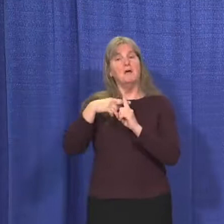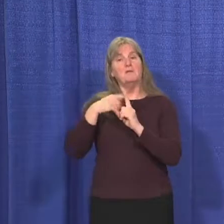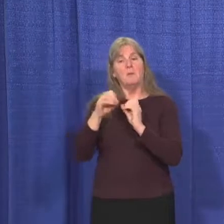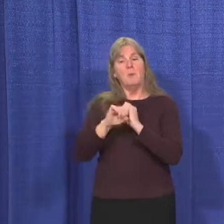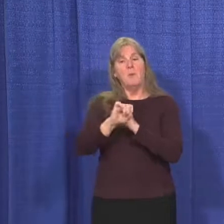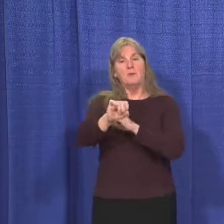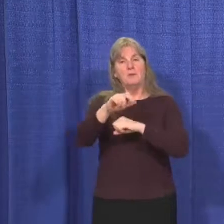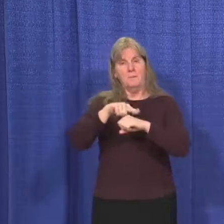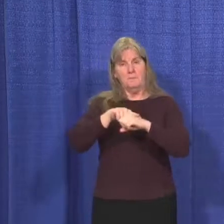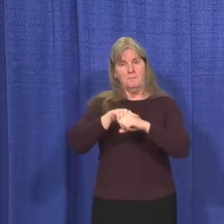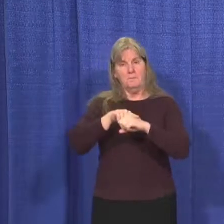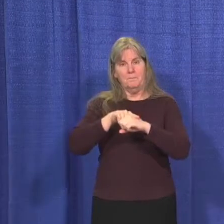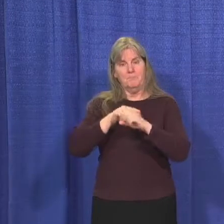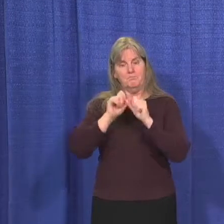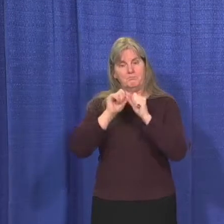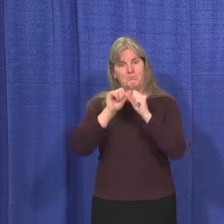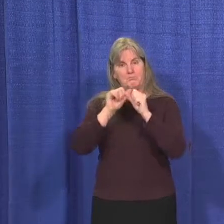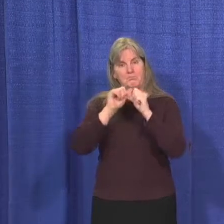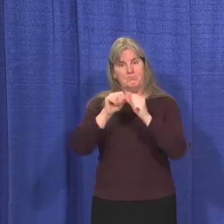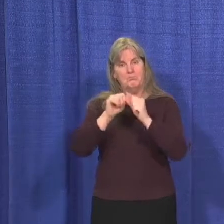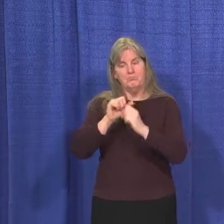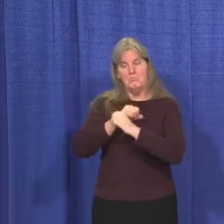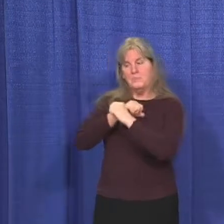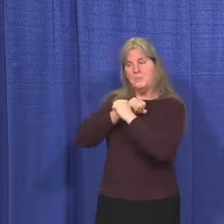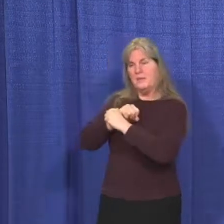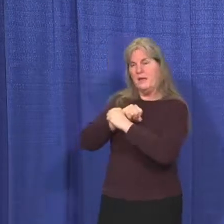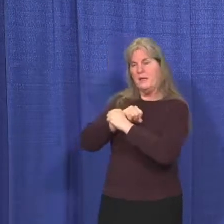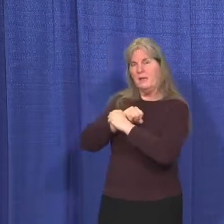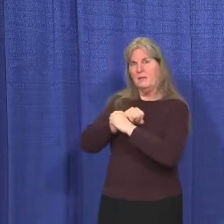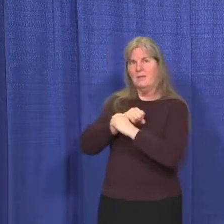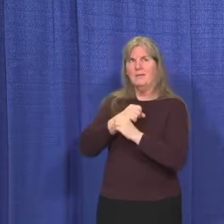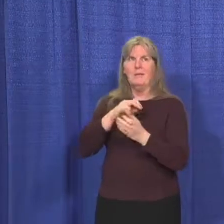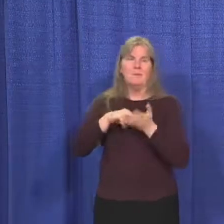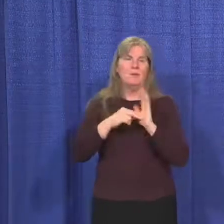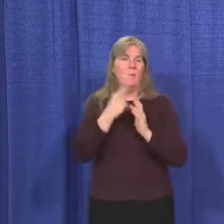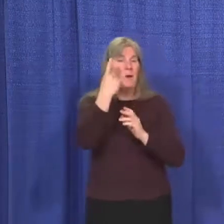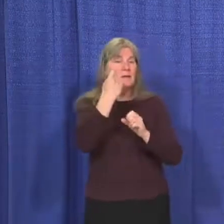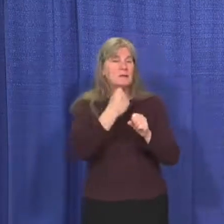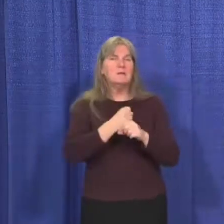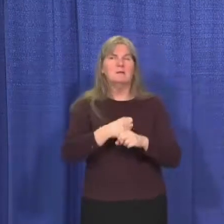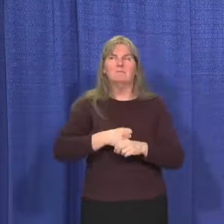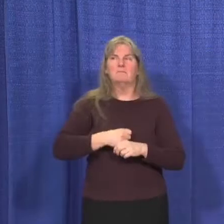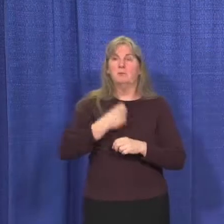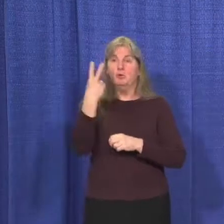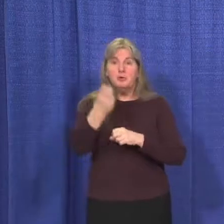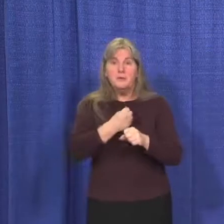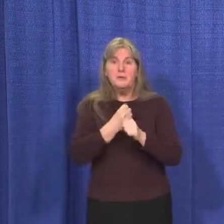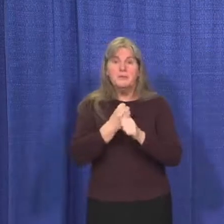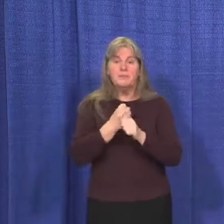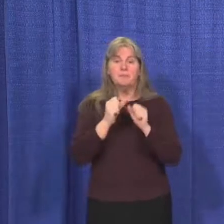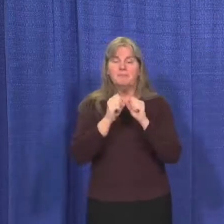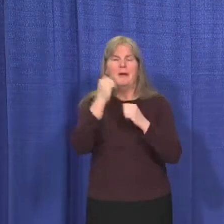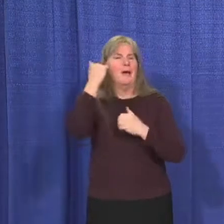So I am optimistic that it will be durable but what does that mean, does it mean a year or two years?